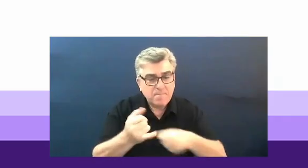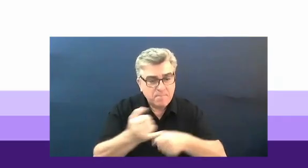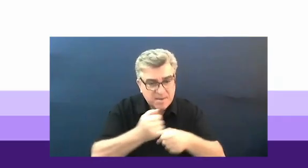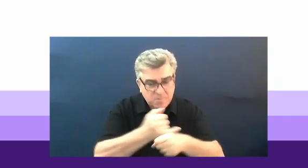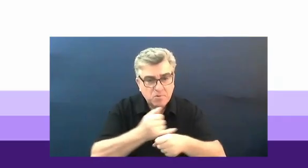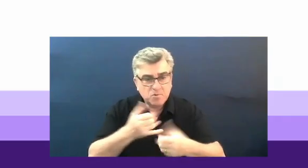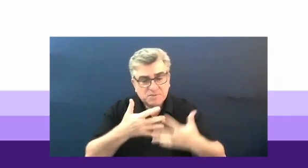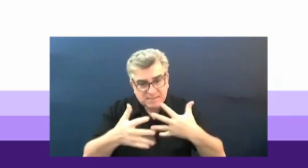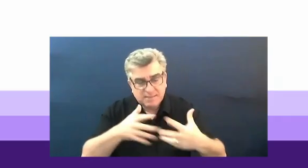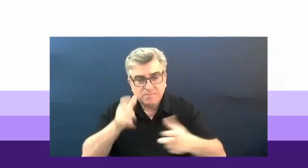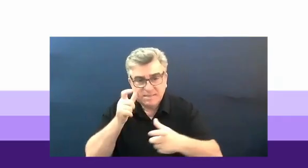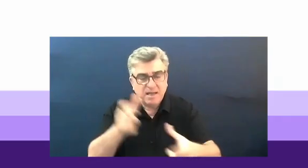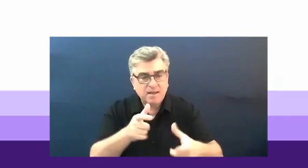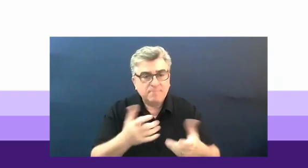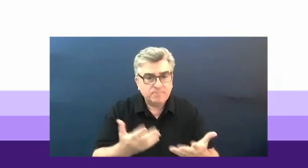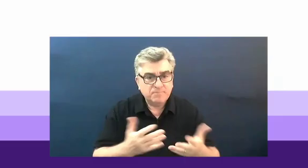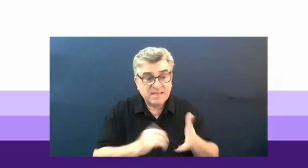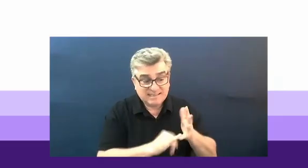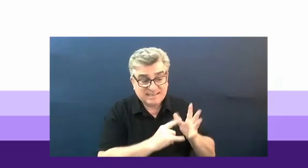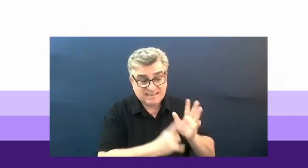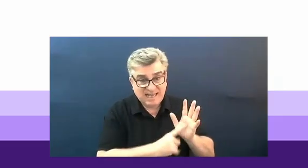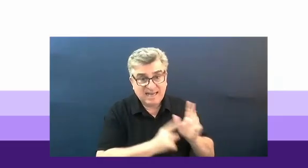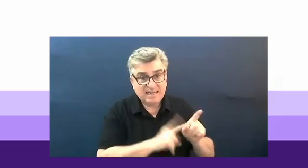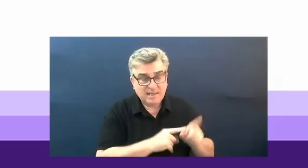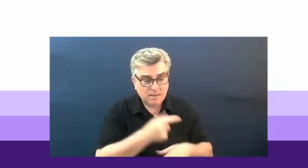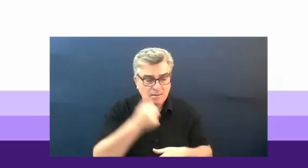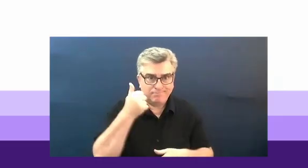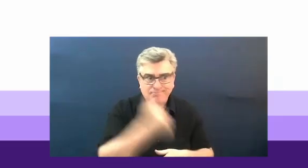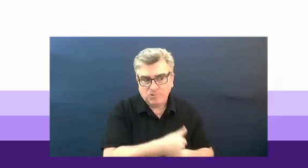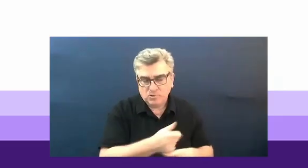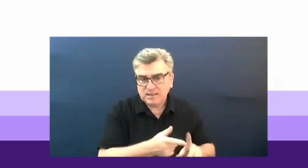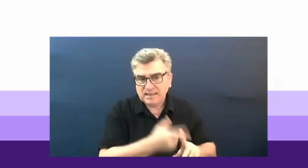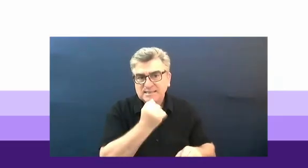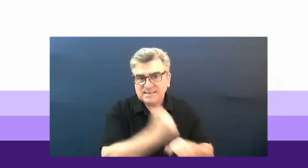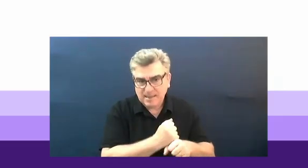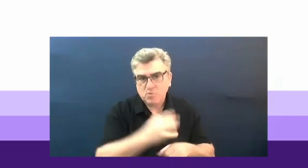disability? And Sally's a really good example of the need for a more integrated model of care for